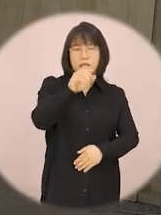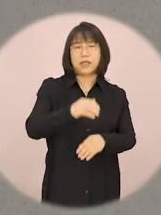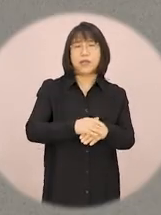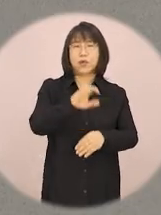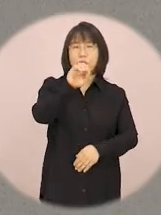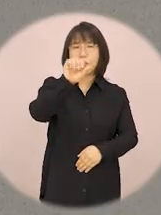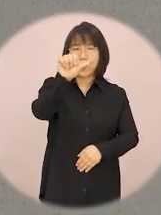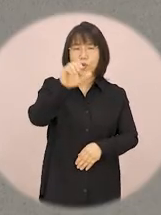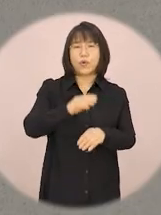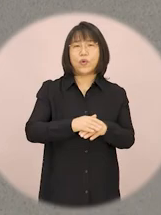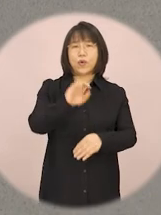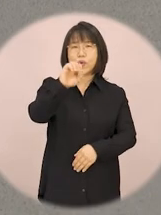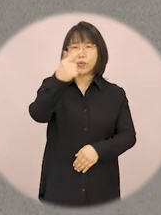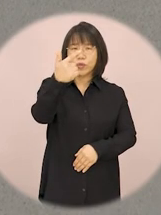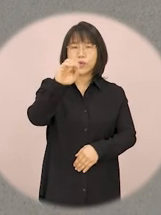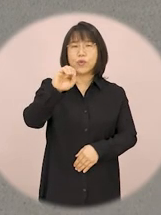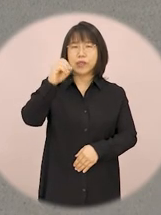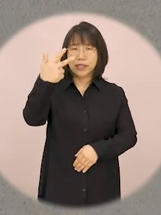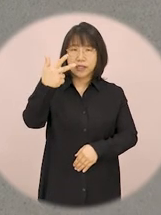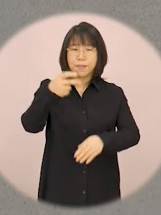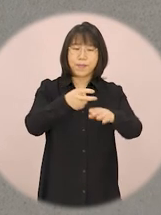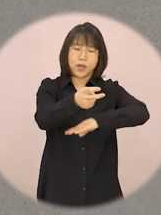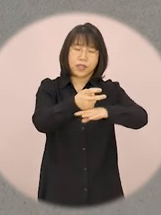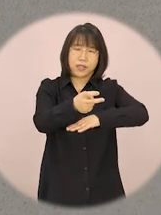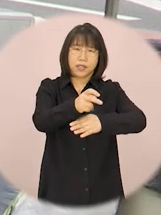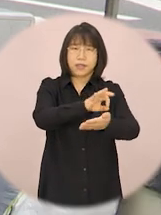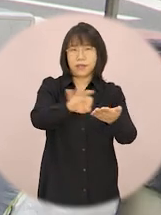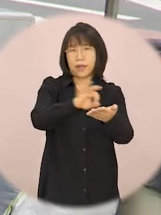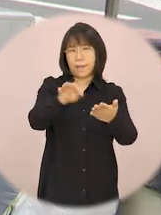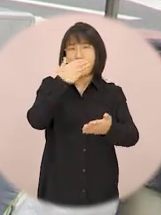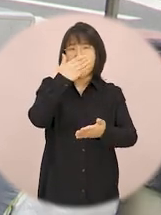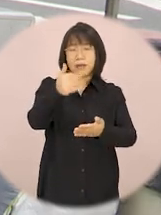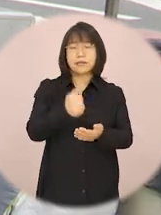Gangseo 05, 06, and Gangseo 07.